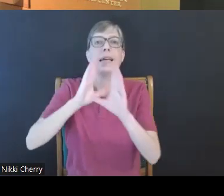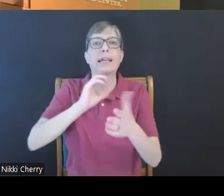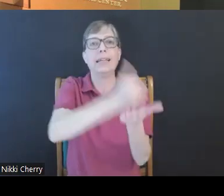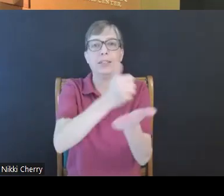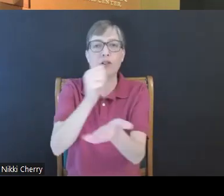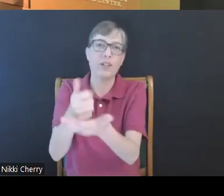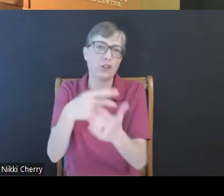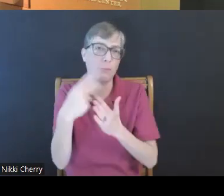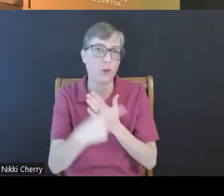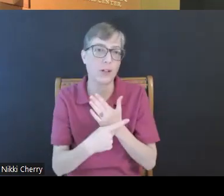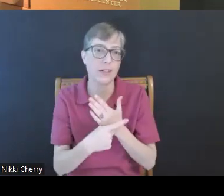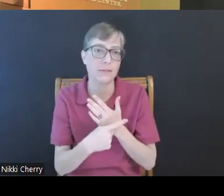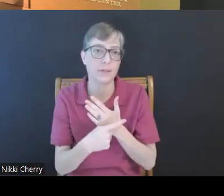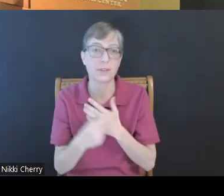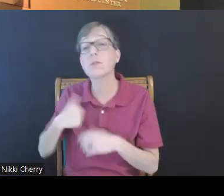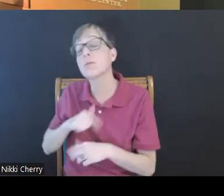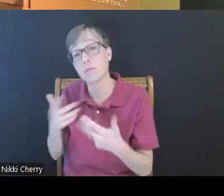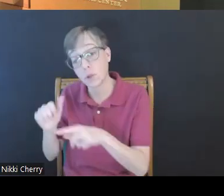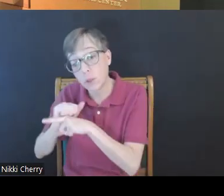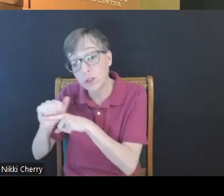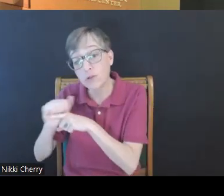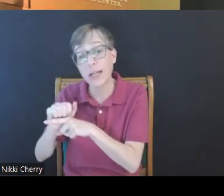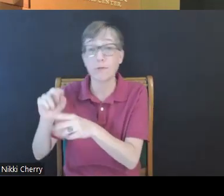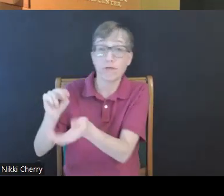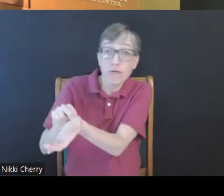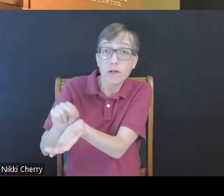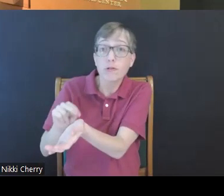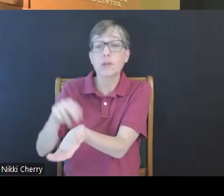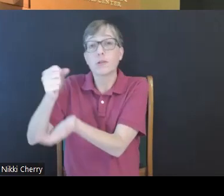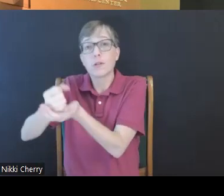we trained nurses and social workers and people who worked as care managers in these clinics on